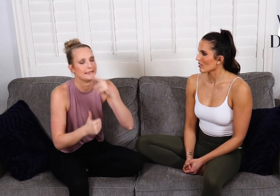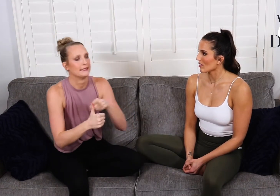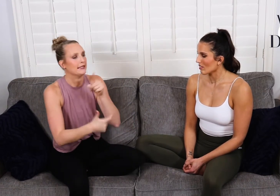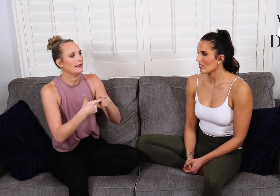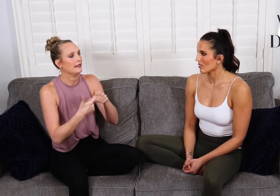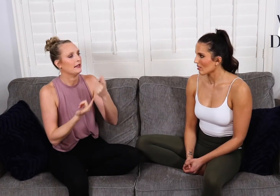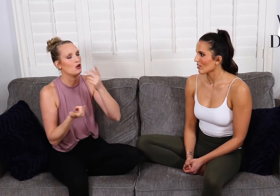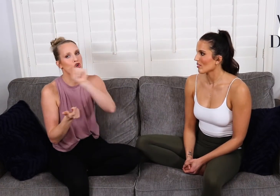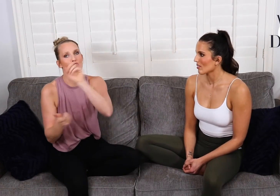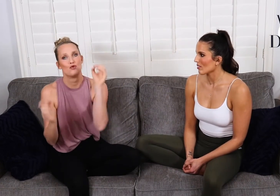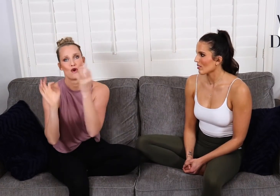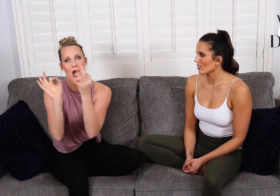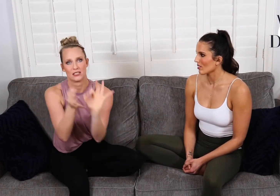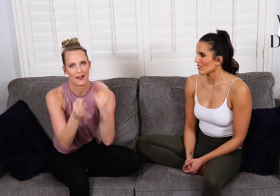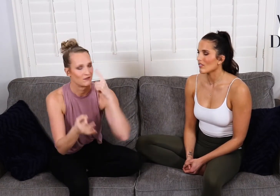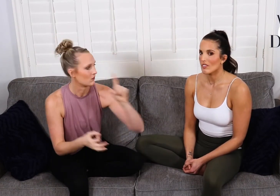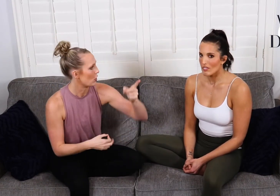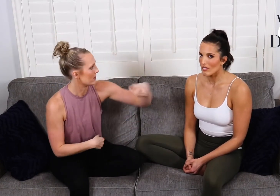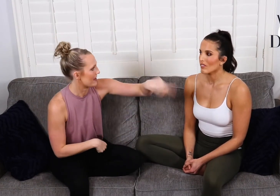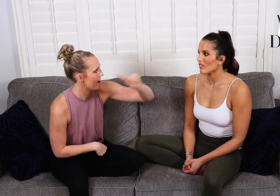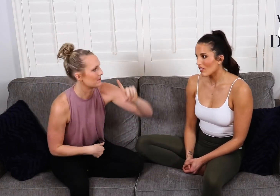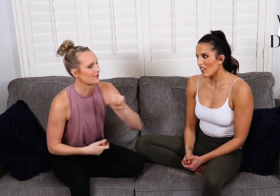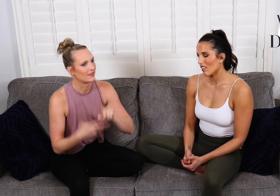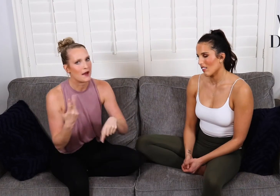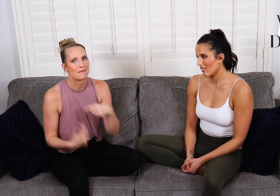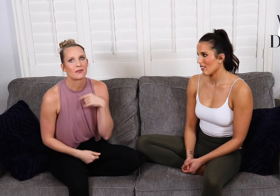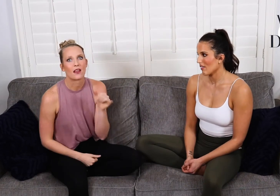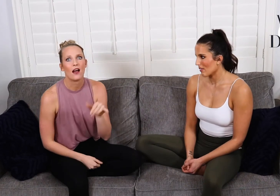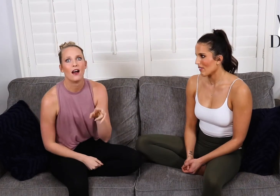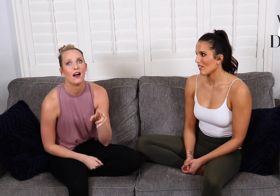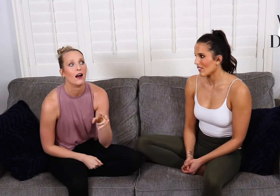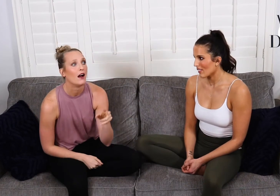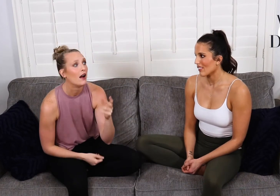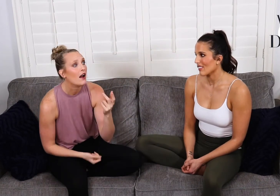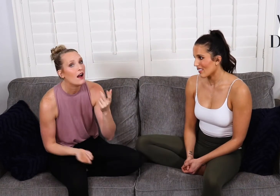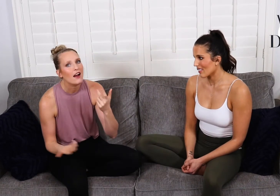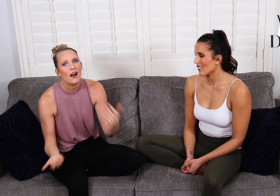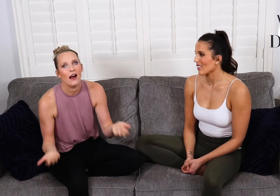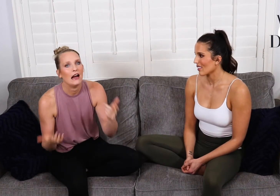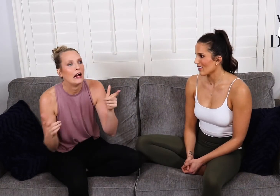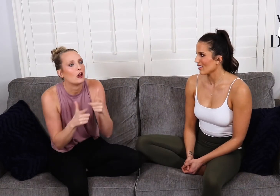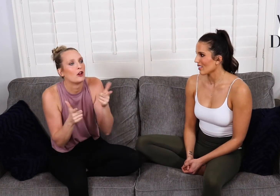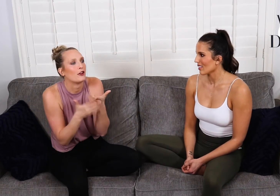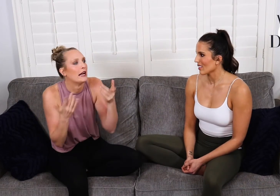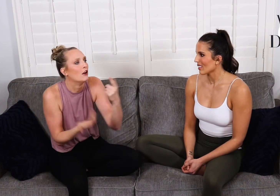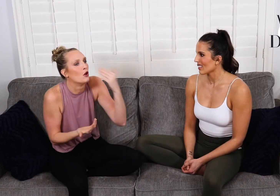due to financial reasons or it's too distracting for them. And I'm like little do you know, people have